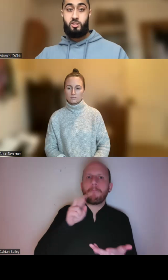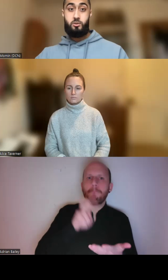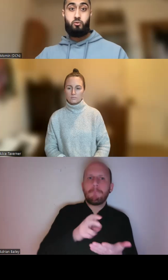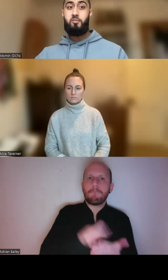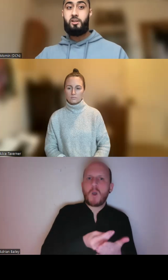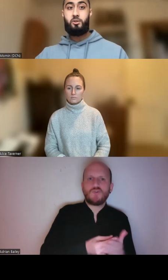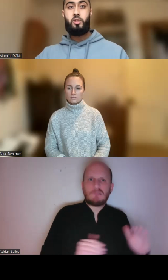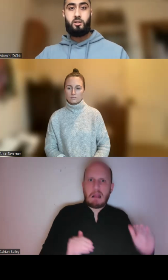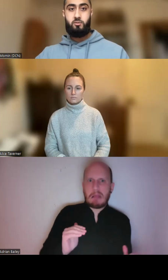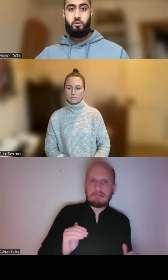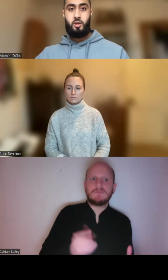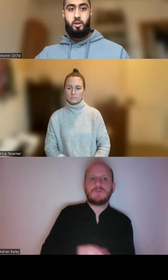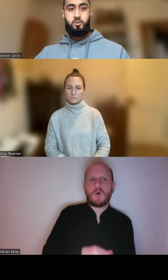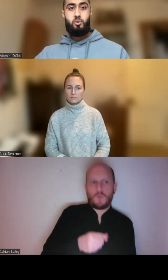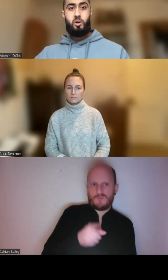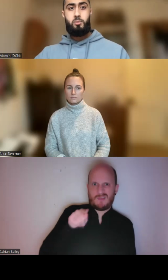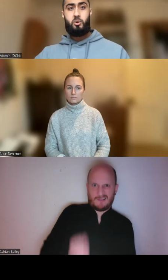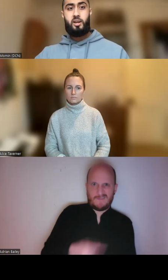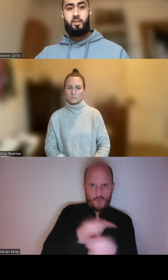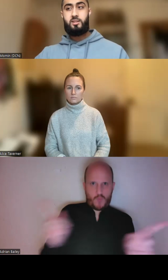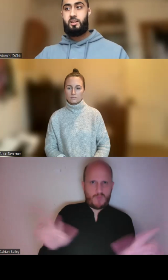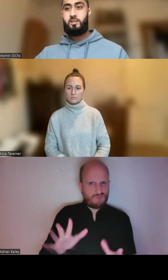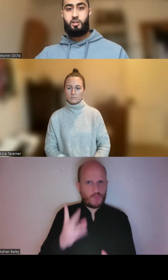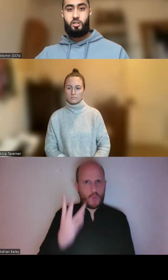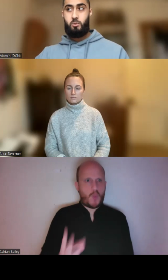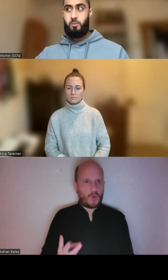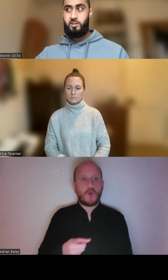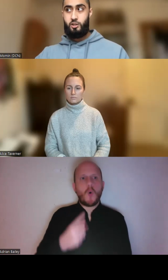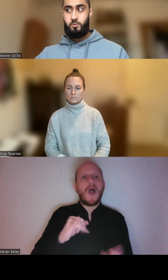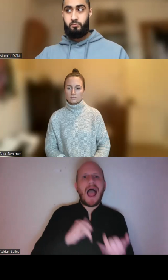This is roughly two-thirds of you. You want to be looking at things like search engine optimization.